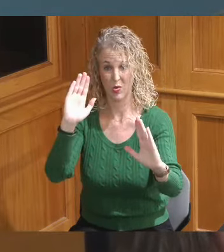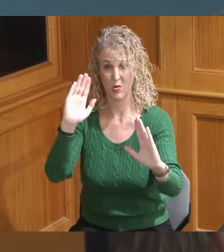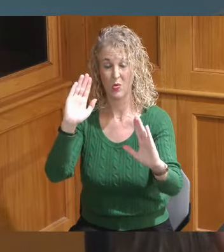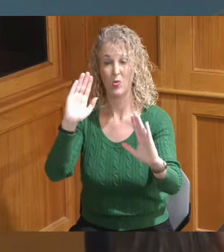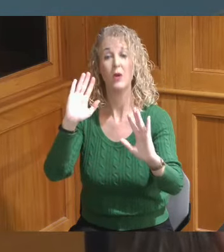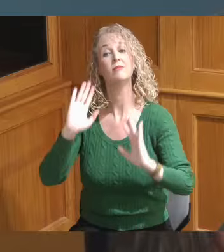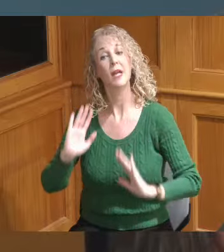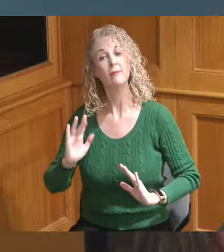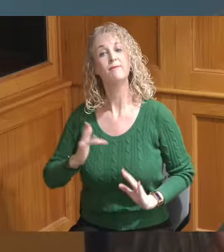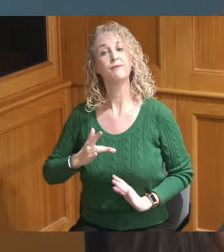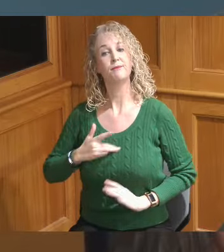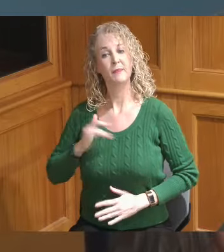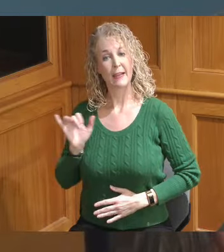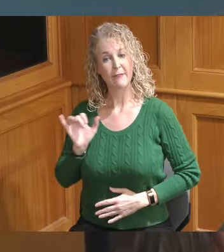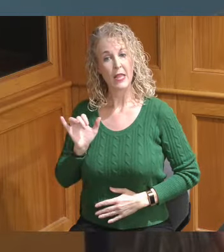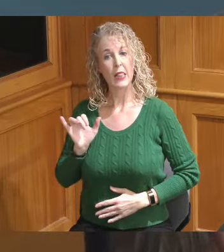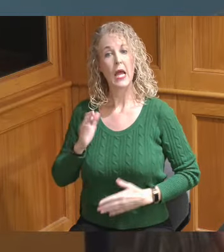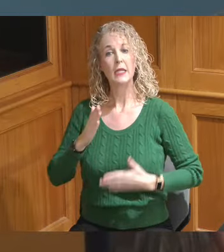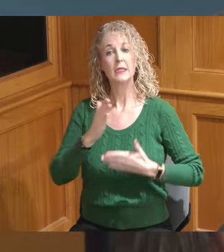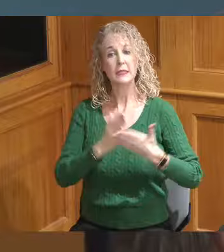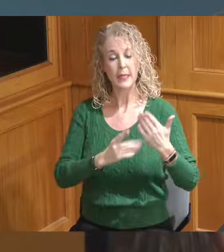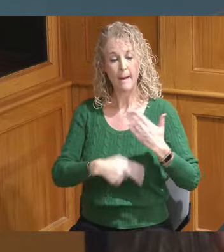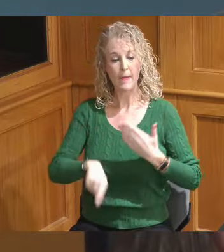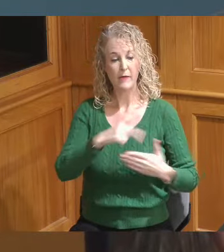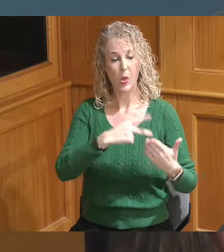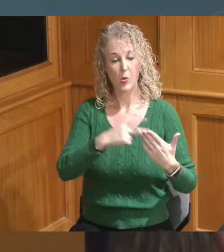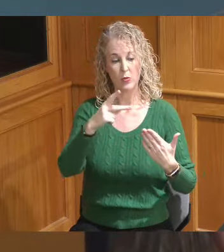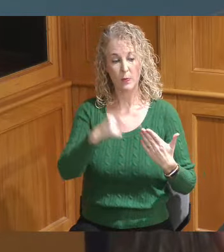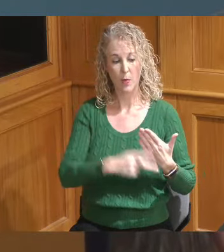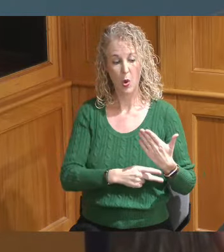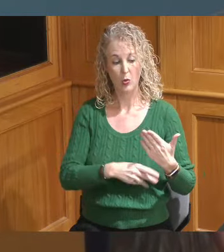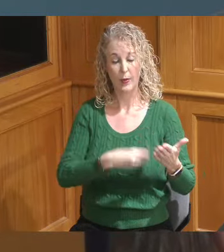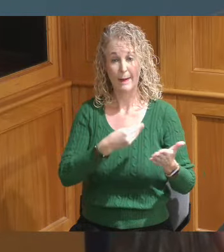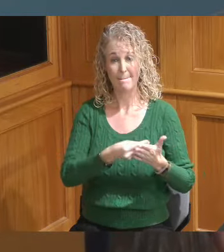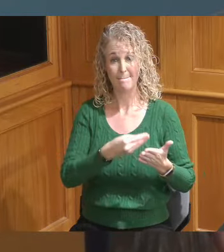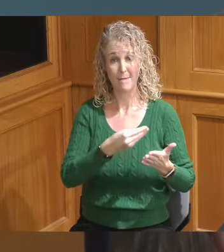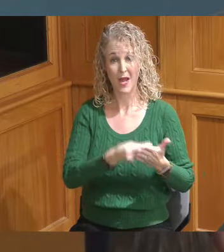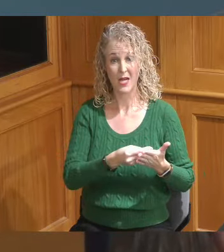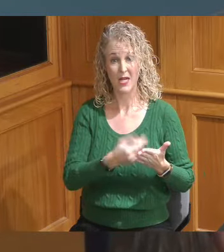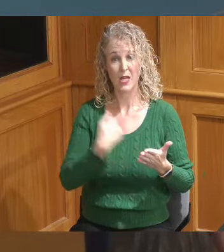amount of money that we were putting toward those programs. But I still say how long how long are